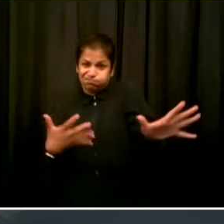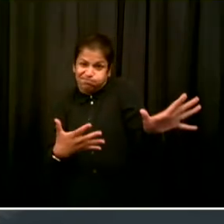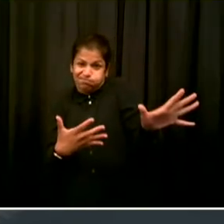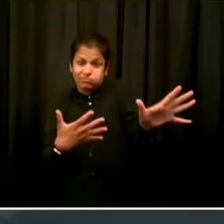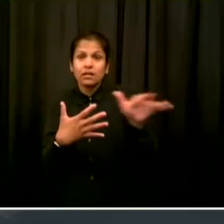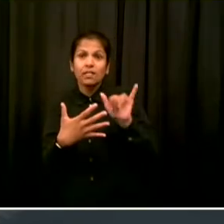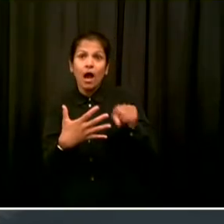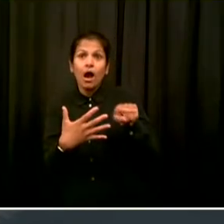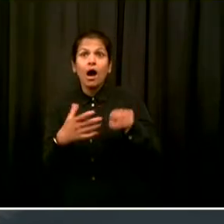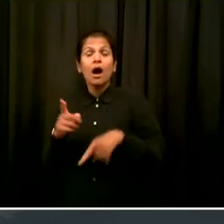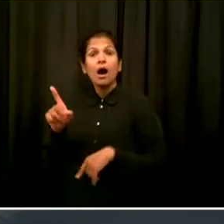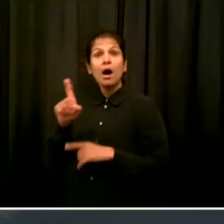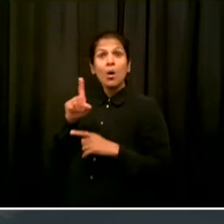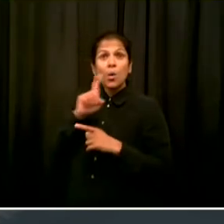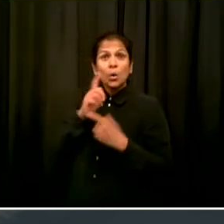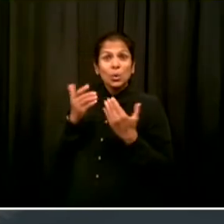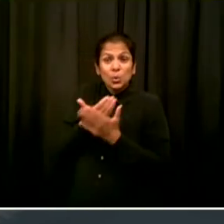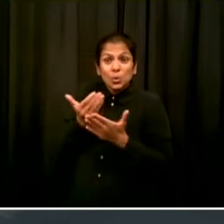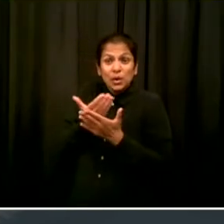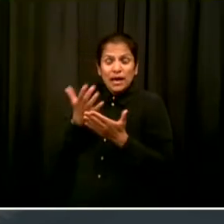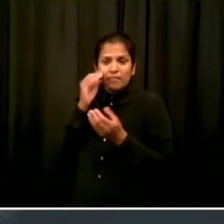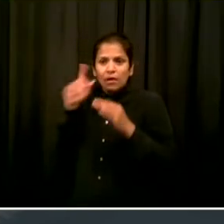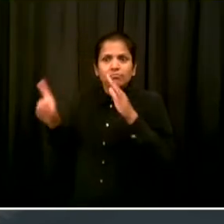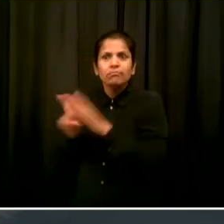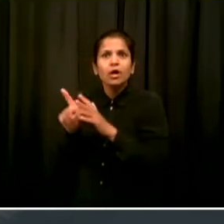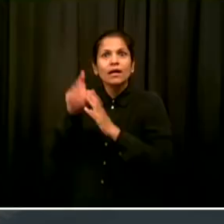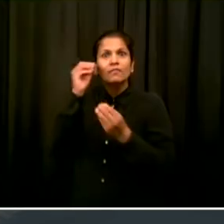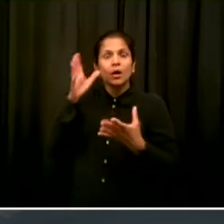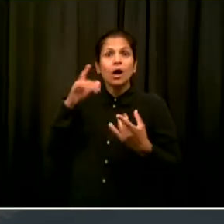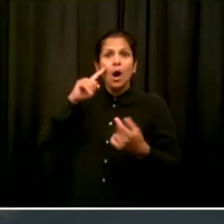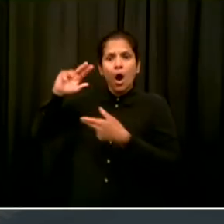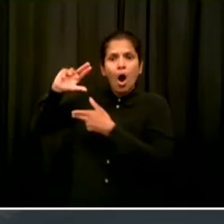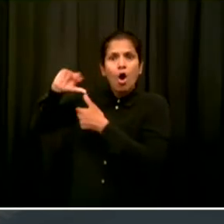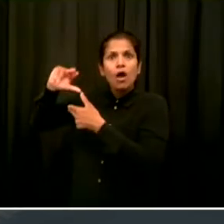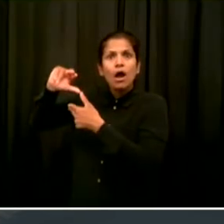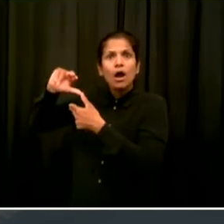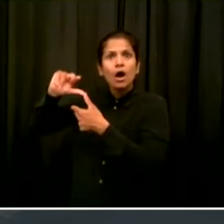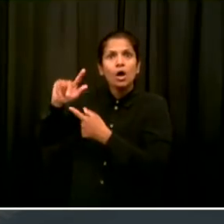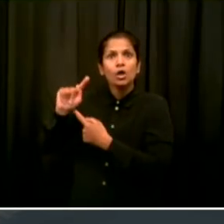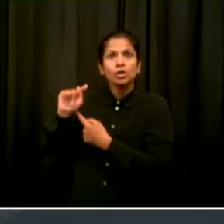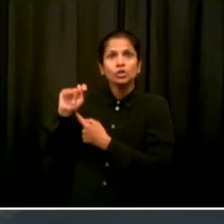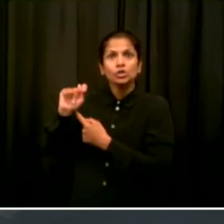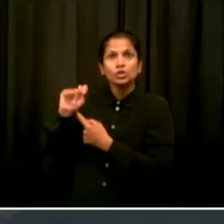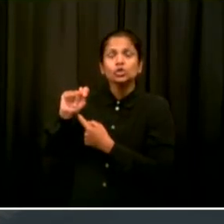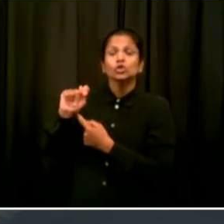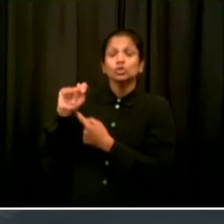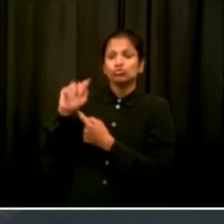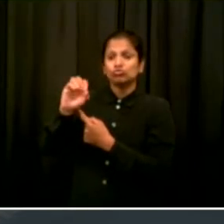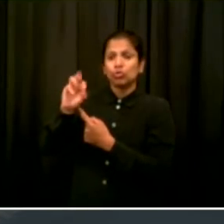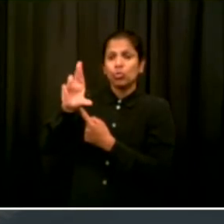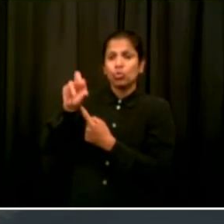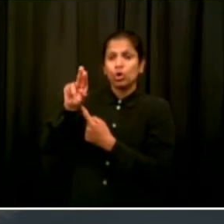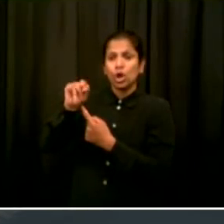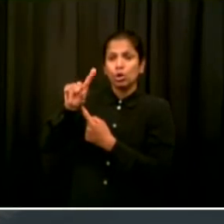ADVANCES, TRORM ADVANCE TROPICAL STORM ISAIAS, HEAVY RAIN AND WINDS AND SOMETHING NEW, THE THREAT OF